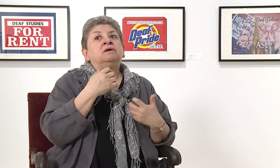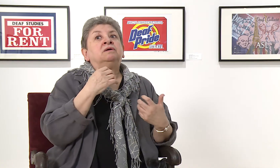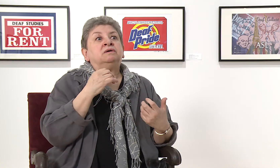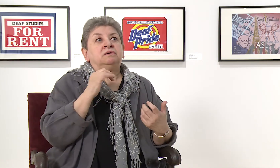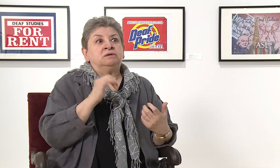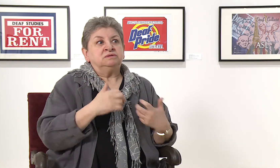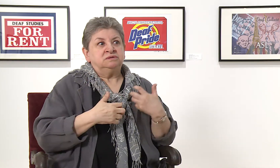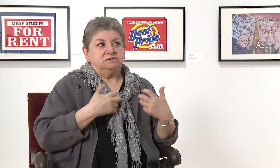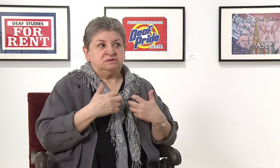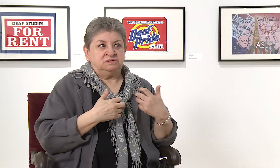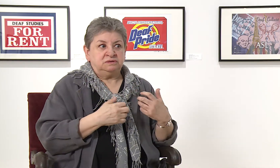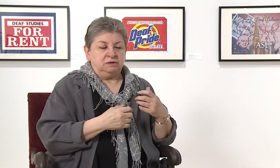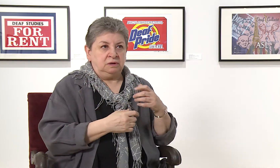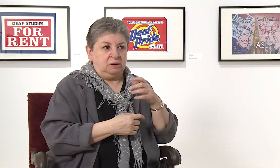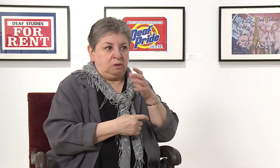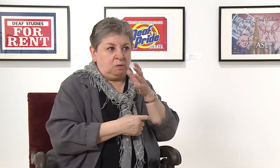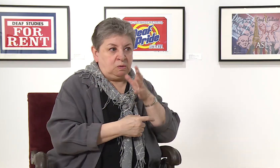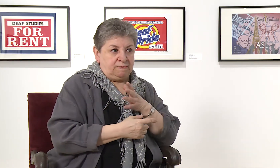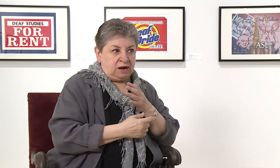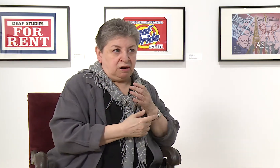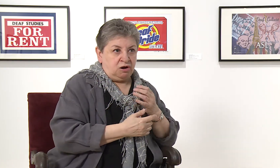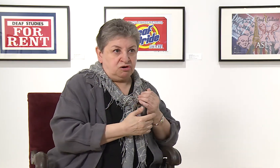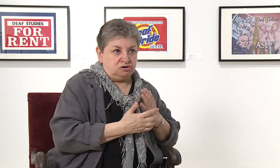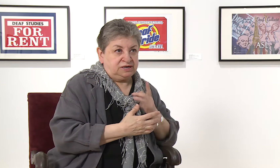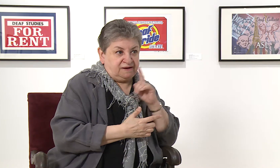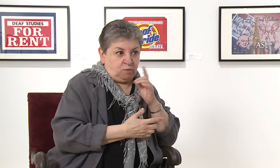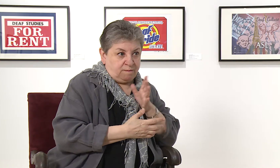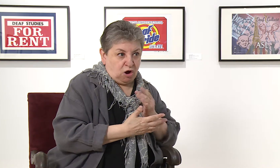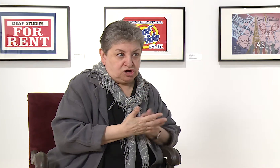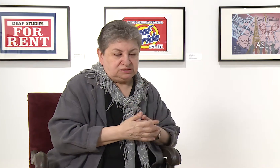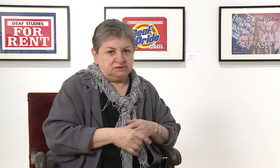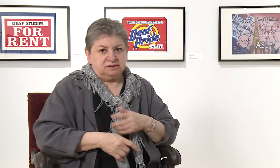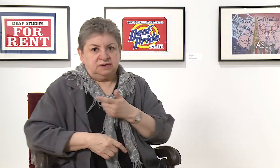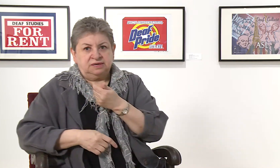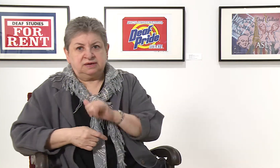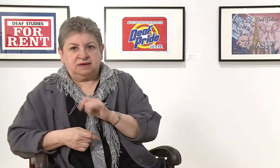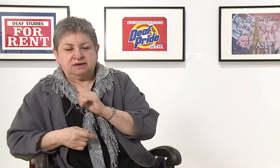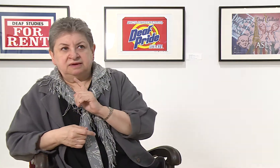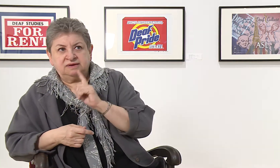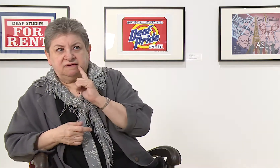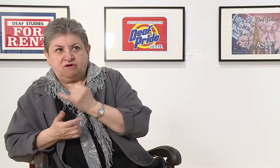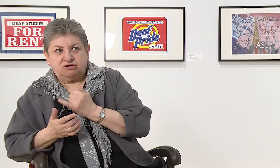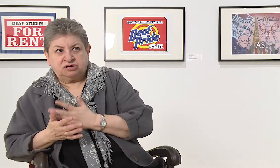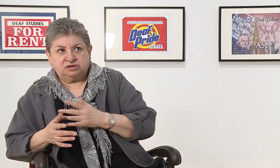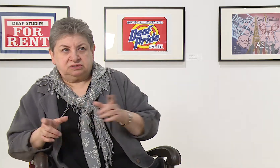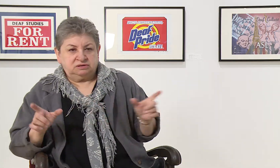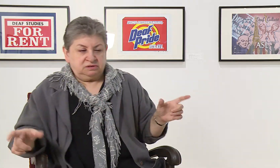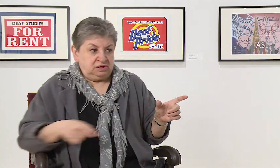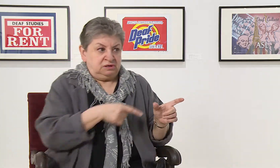I was processing and going through quite a lot of feelings about Deaf women artists